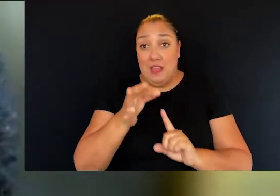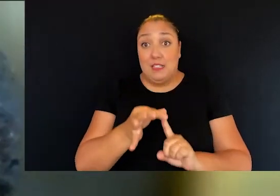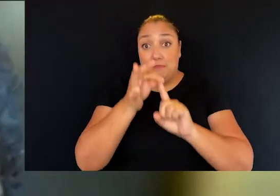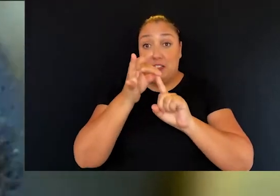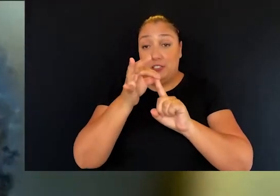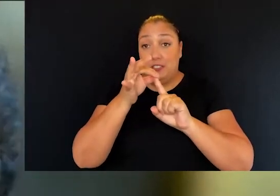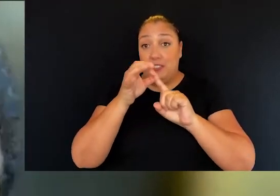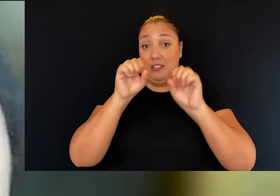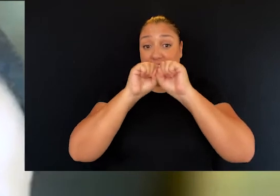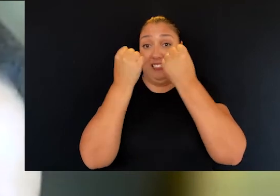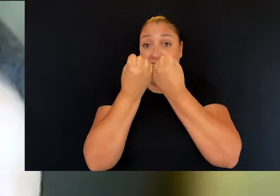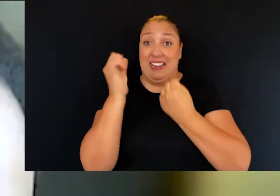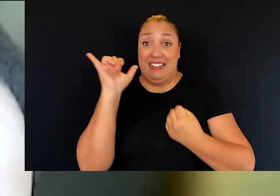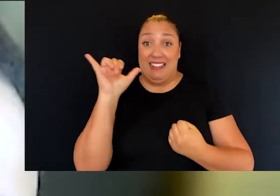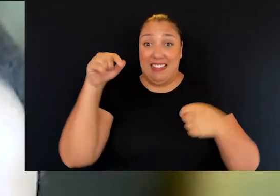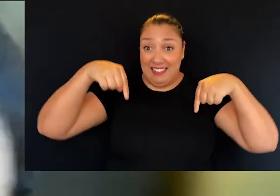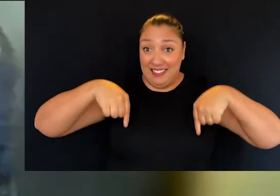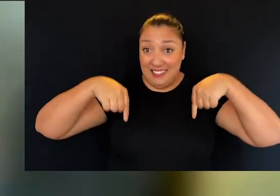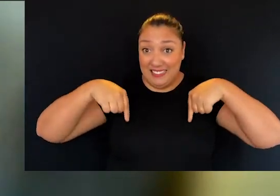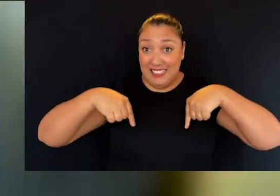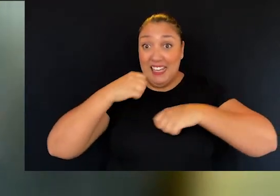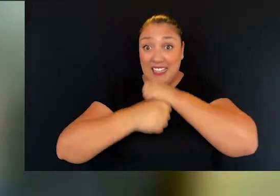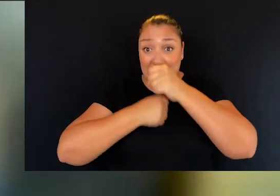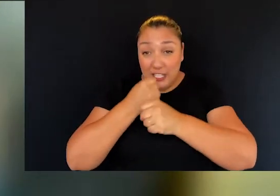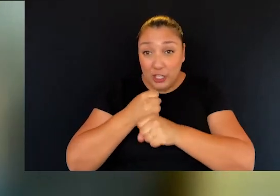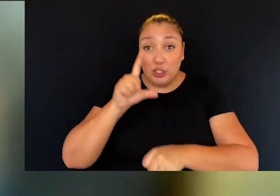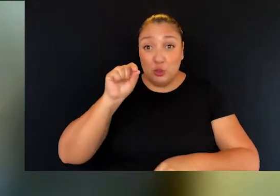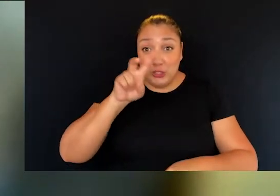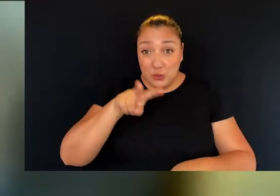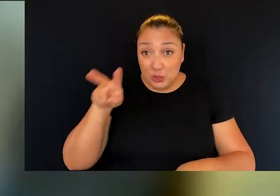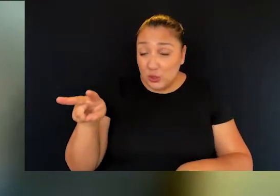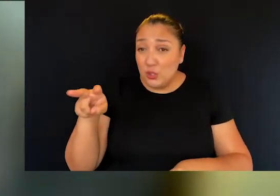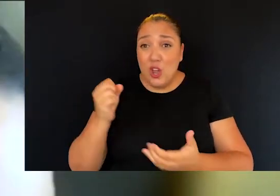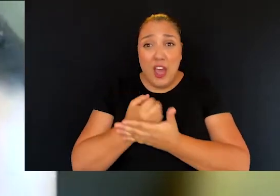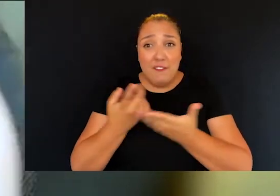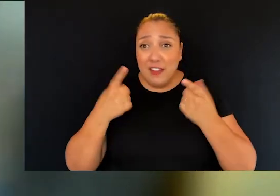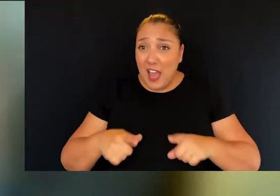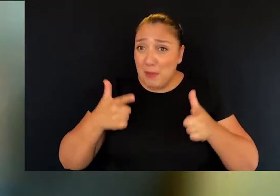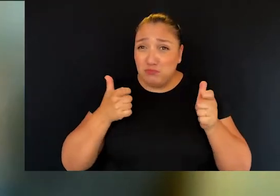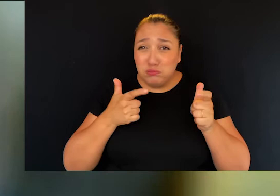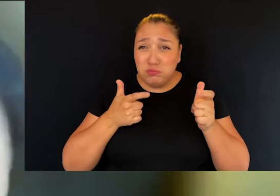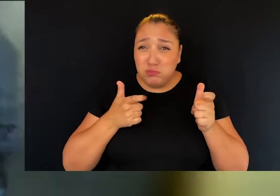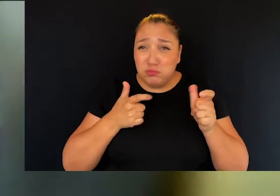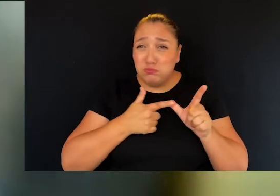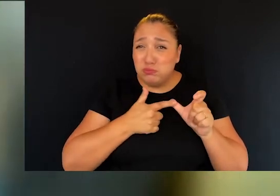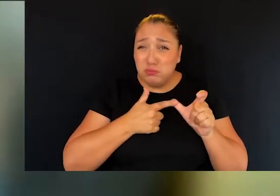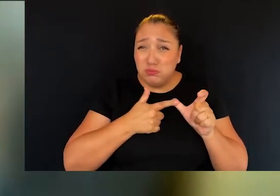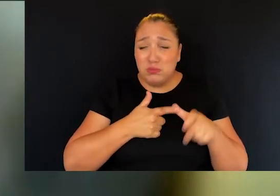in 2022 when things happen so quickly, cancel culture, it happens at the speed of the internet